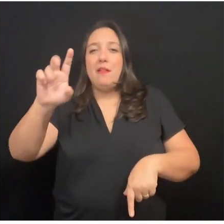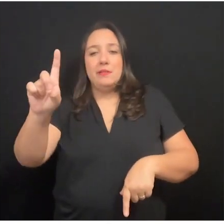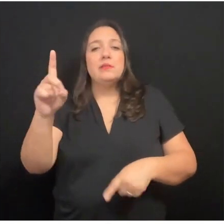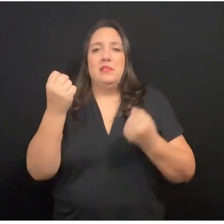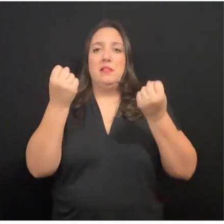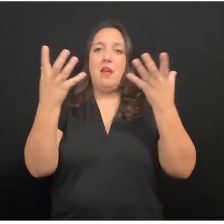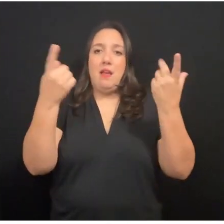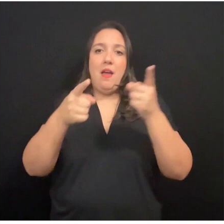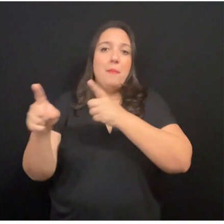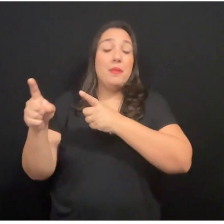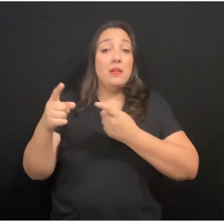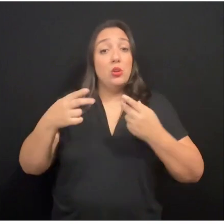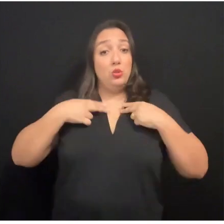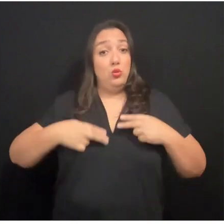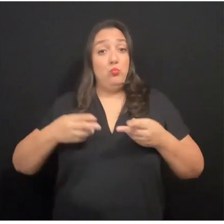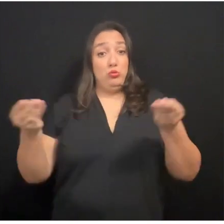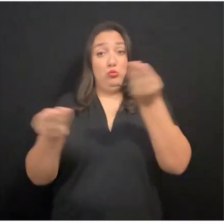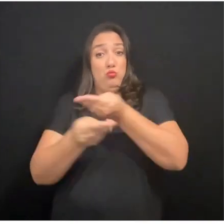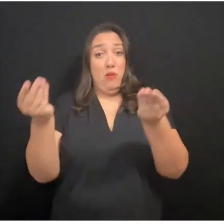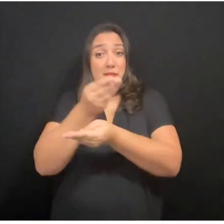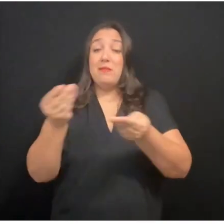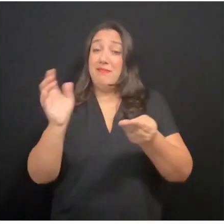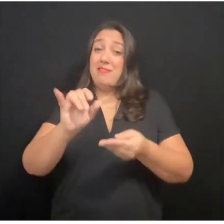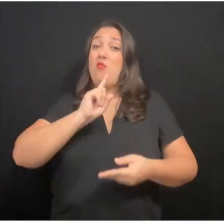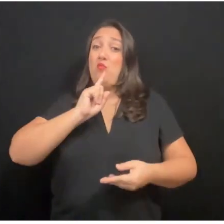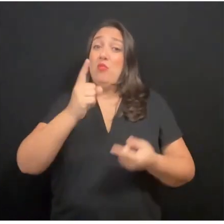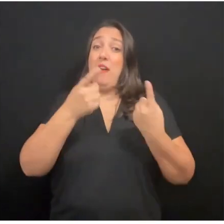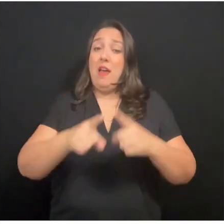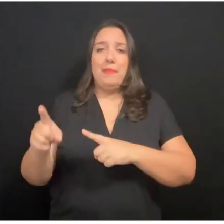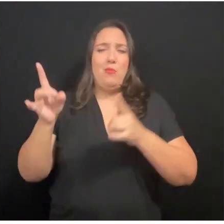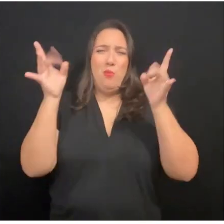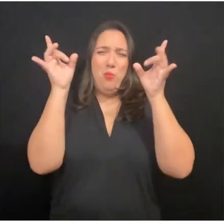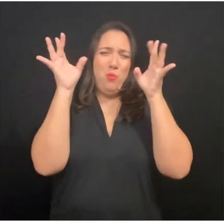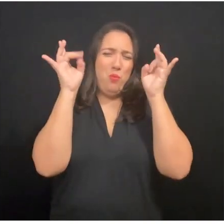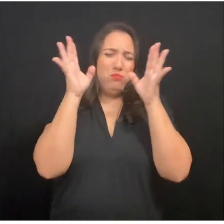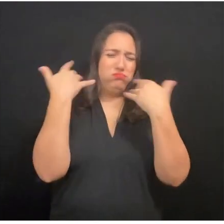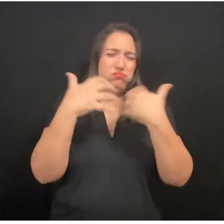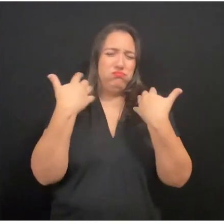Human trafficking is real and a lot of horrible, horrible, horrible things happen.